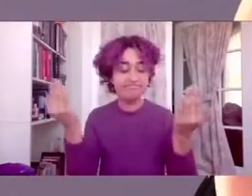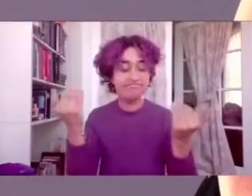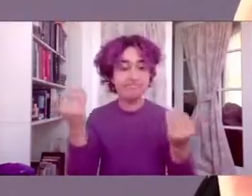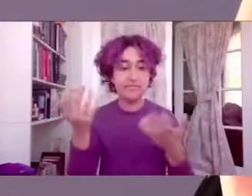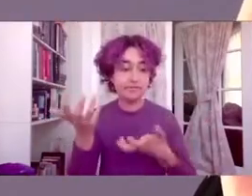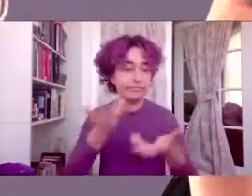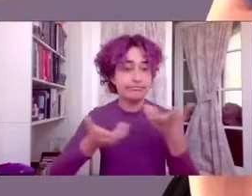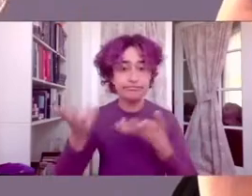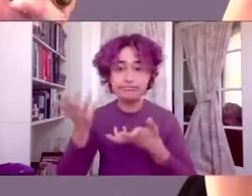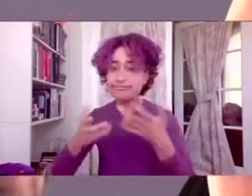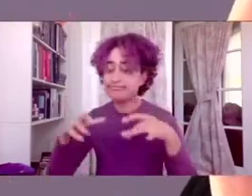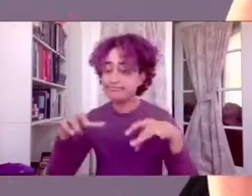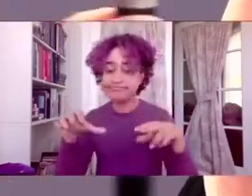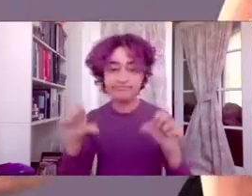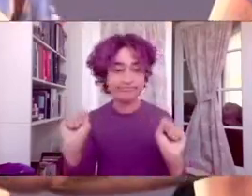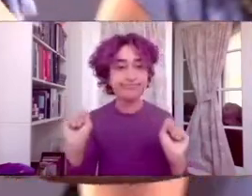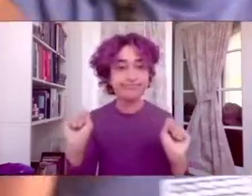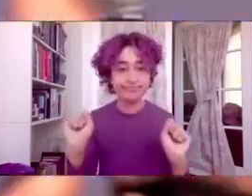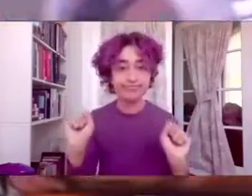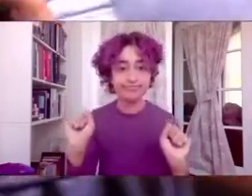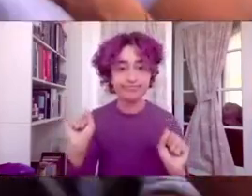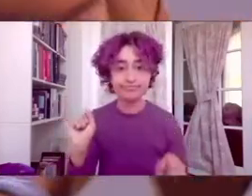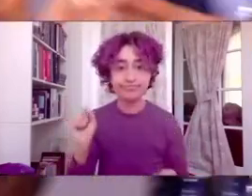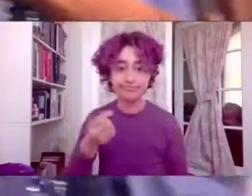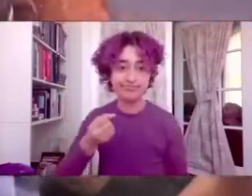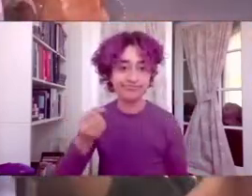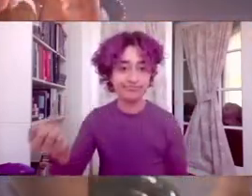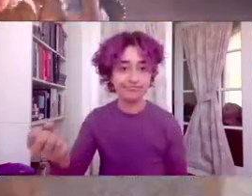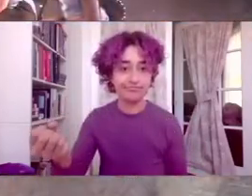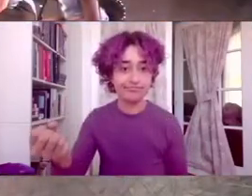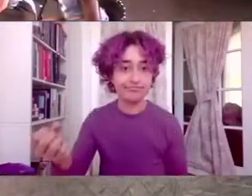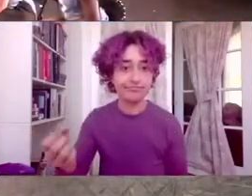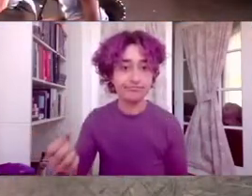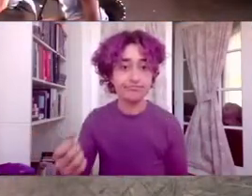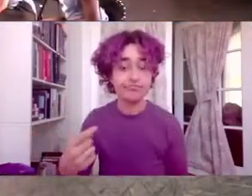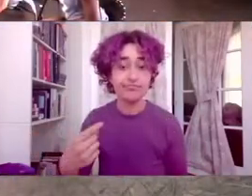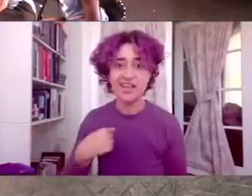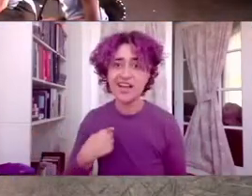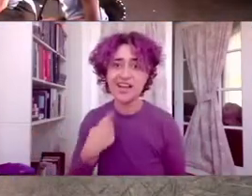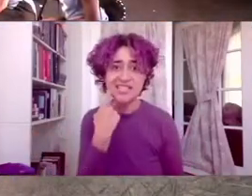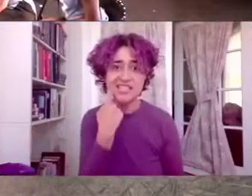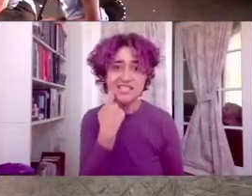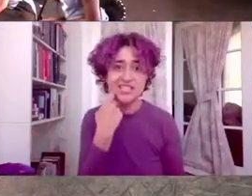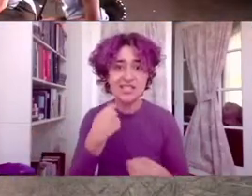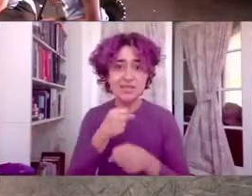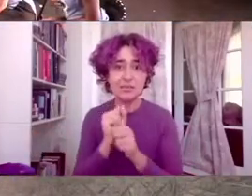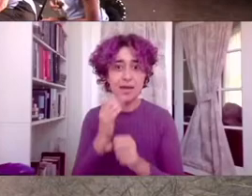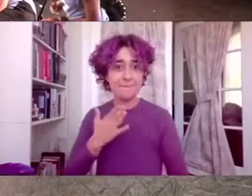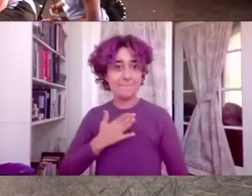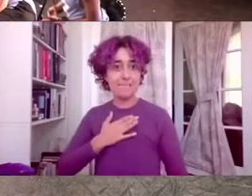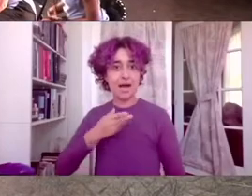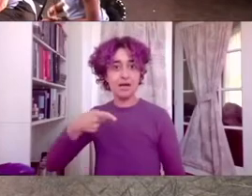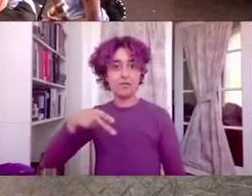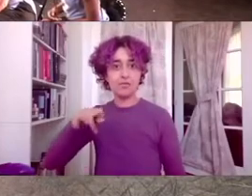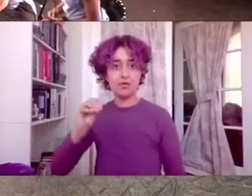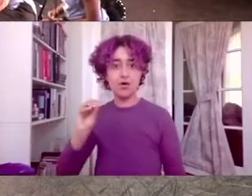Democracy, how? Yes, come on. Because I just made my profile on Democrats Meet, right?